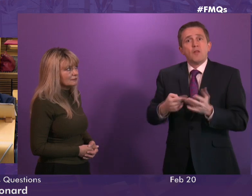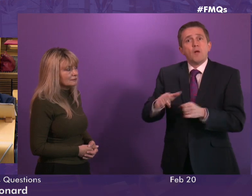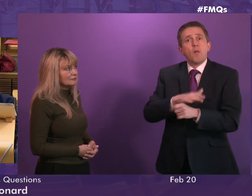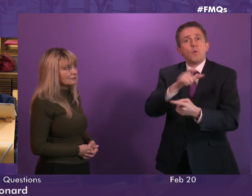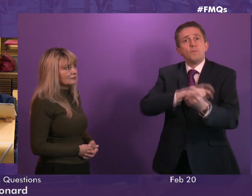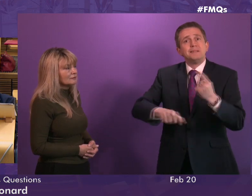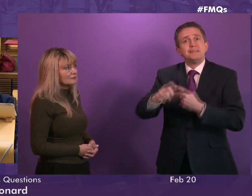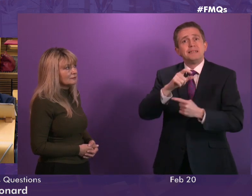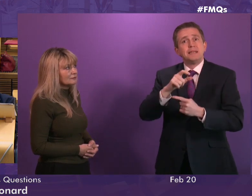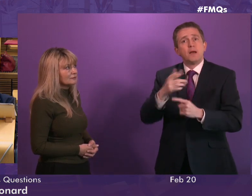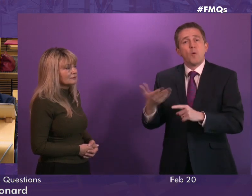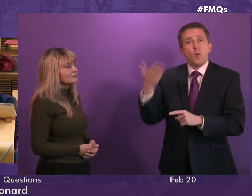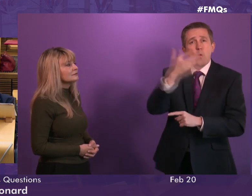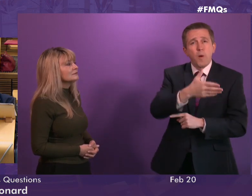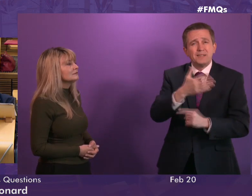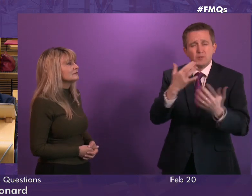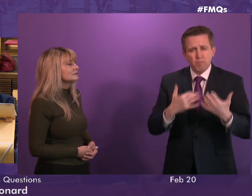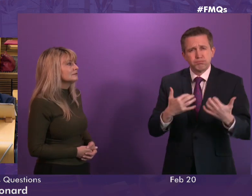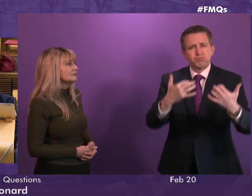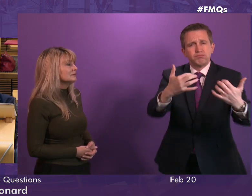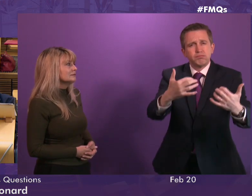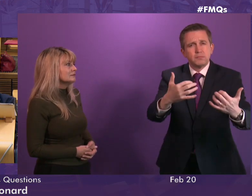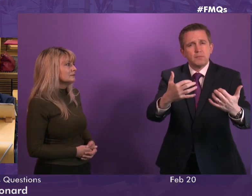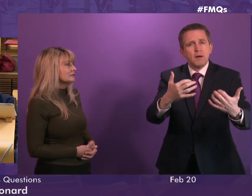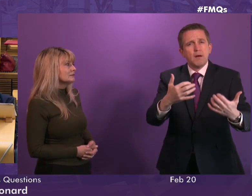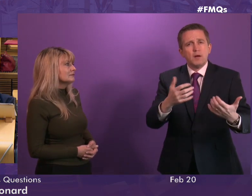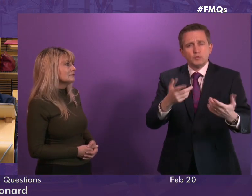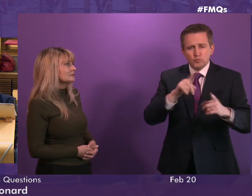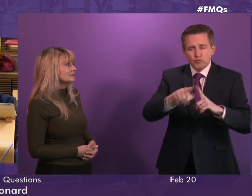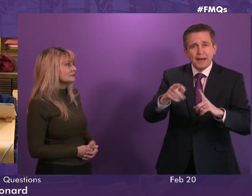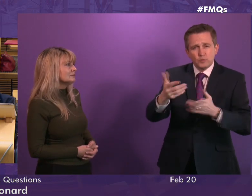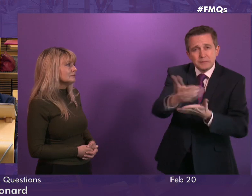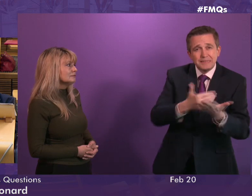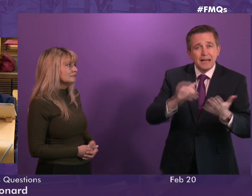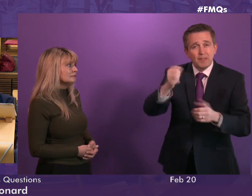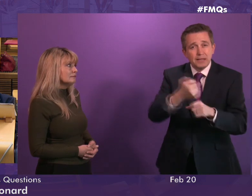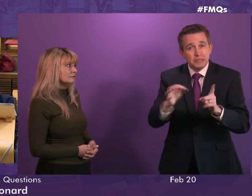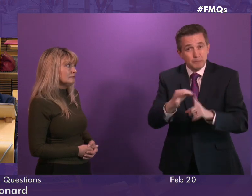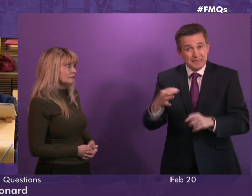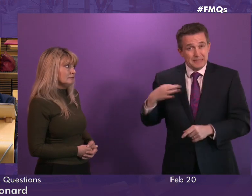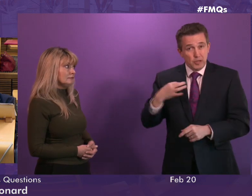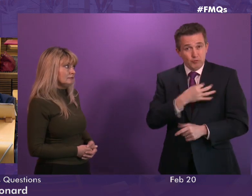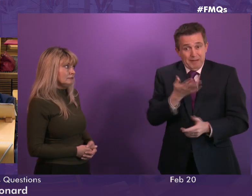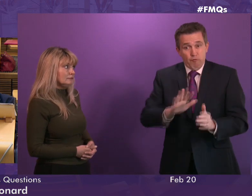gathered at a packed public meeting to try to save its GP surgery from closure, but the